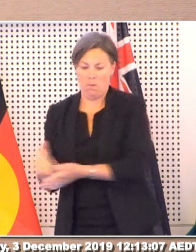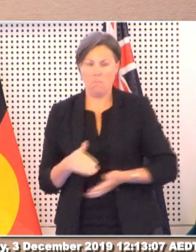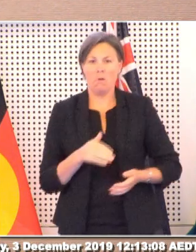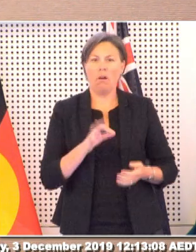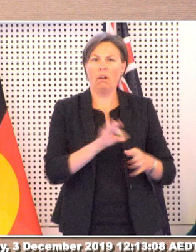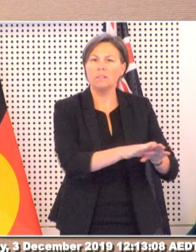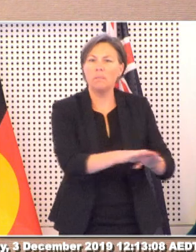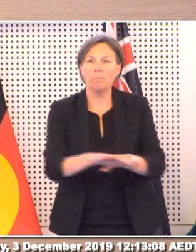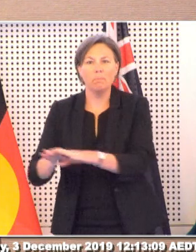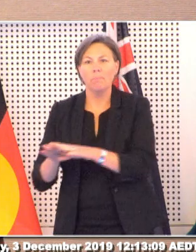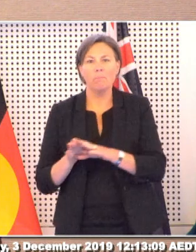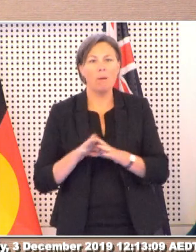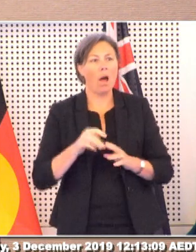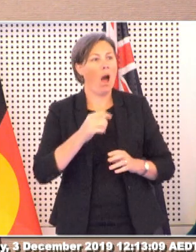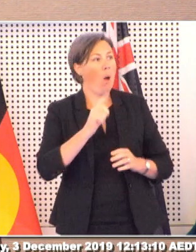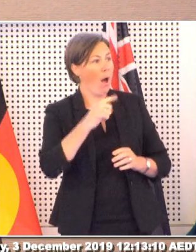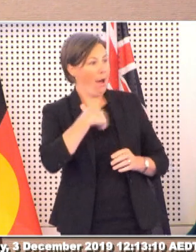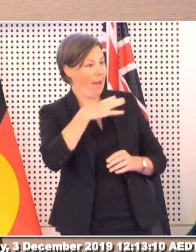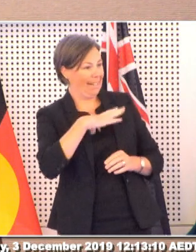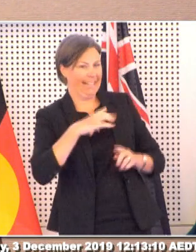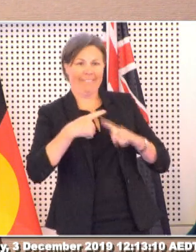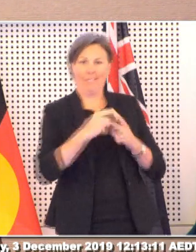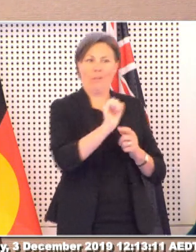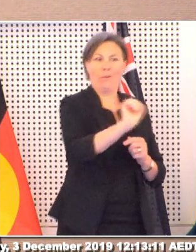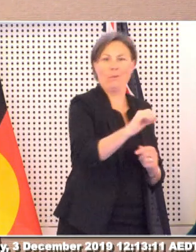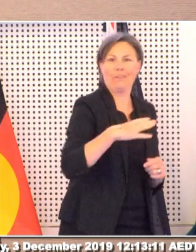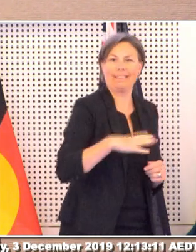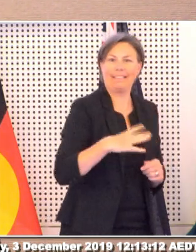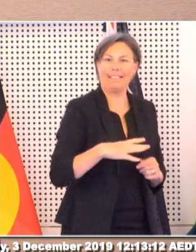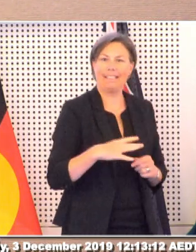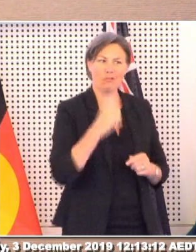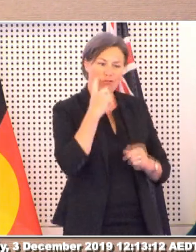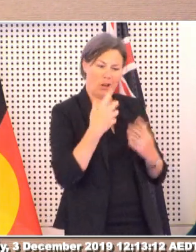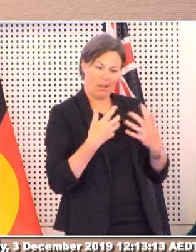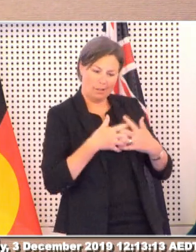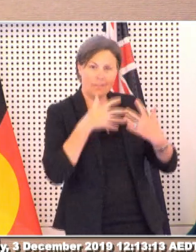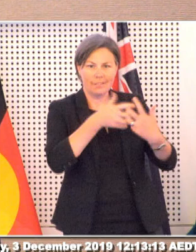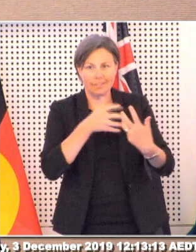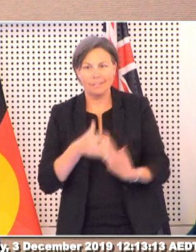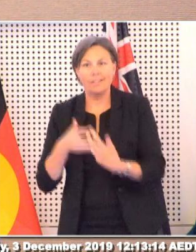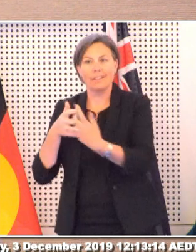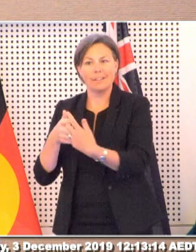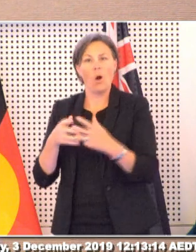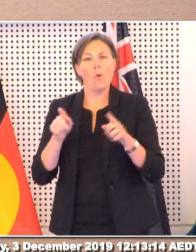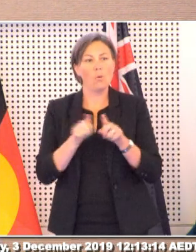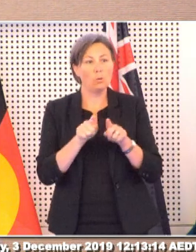safe for another person, and changing the environment so that people feel welcome and included